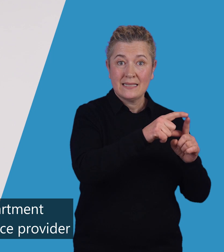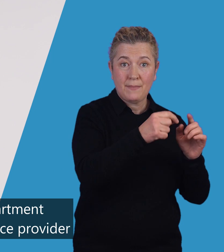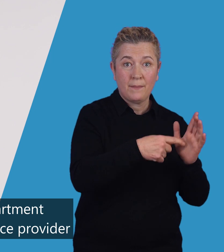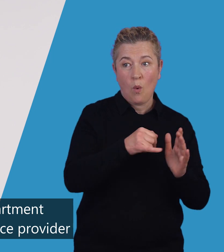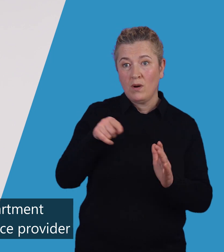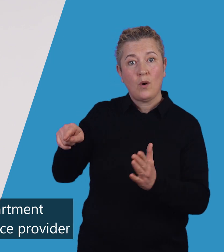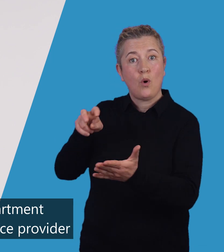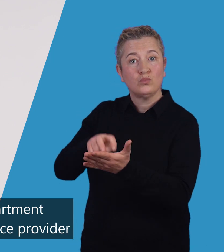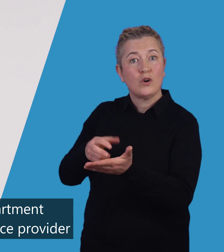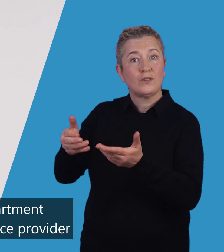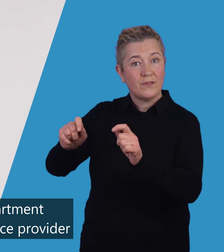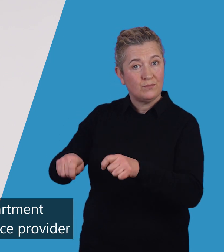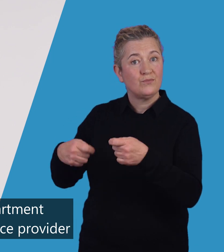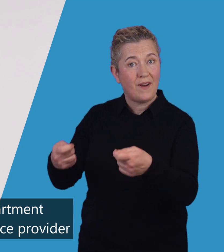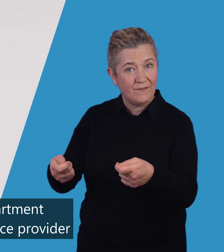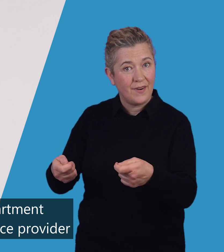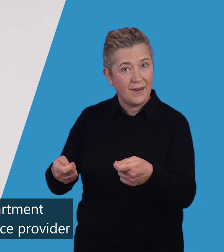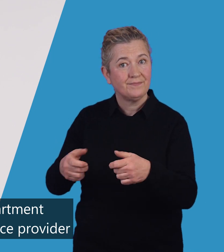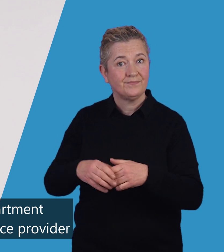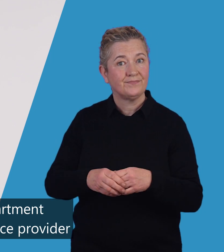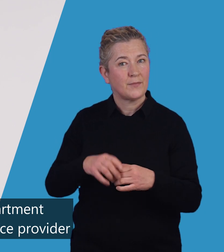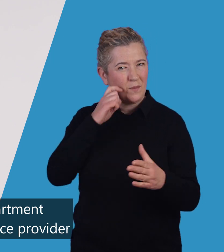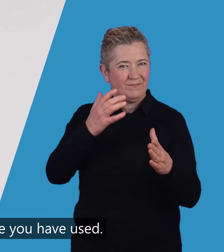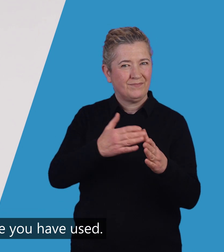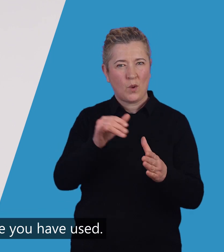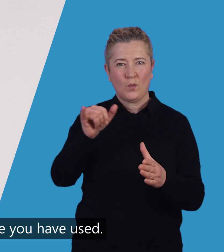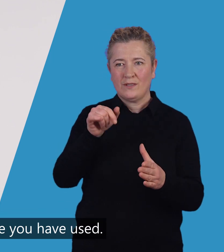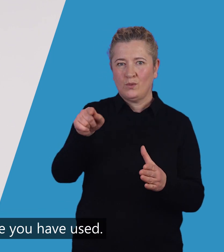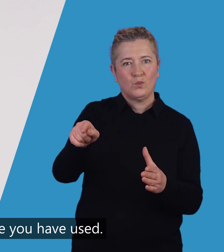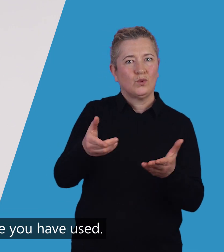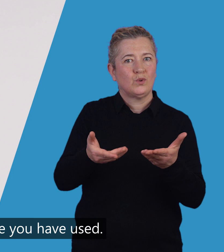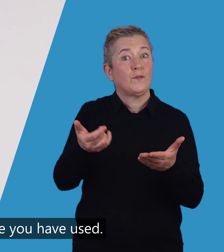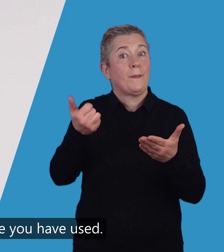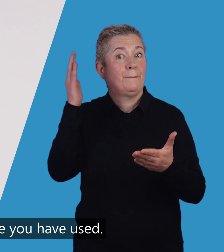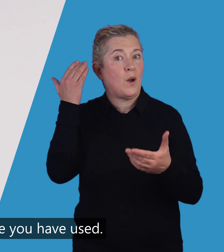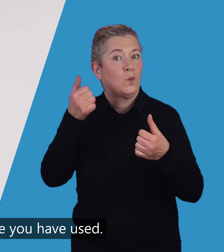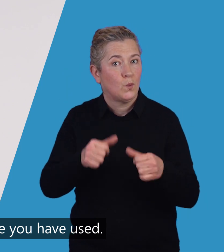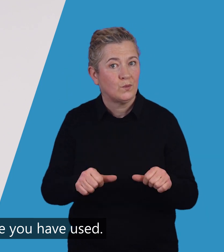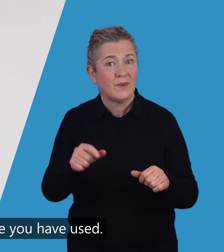by either the Department or the contracted service provider will depend on which service you have used.